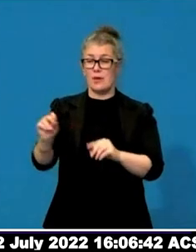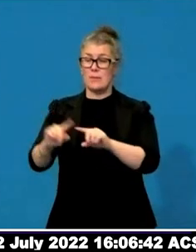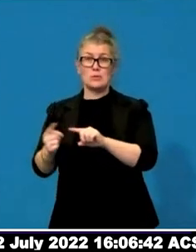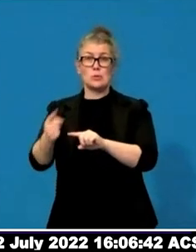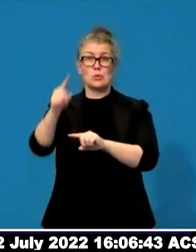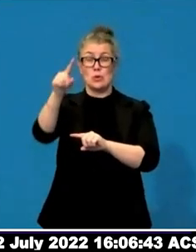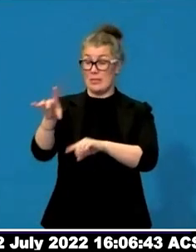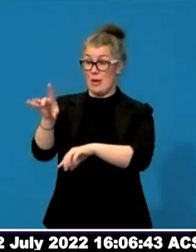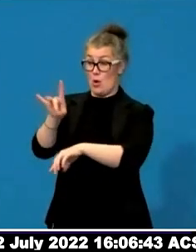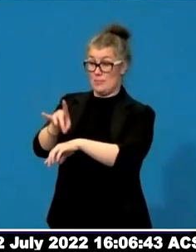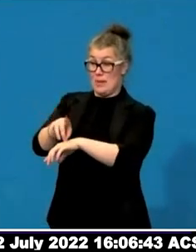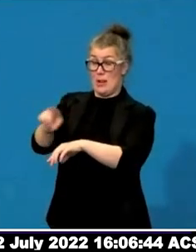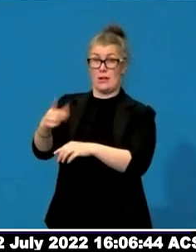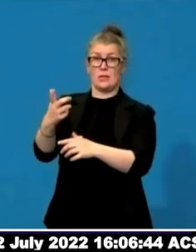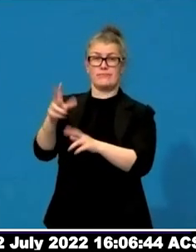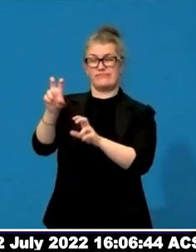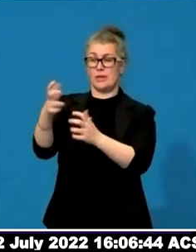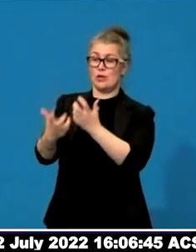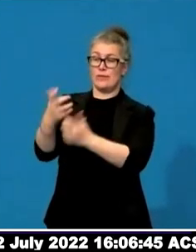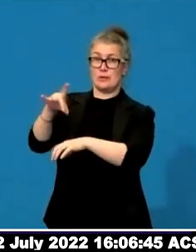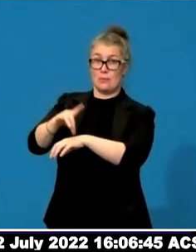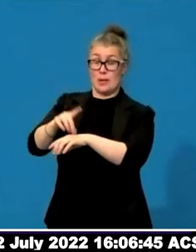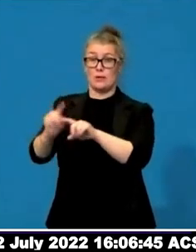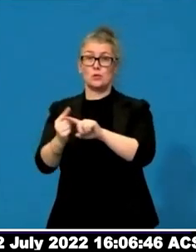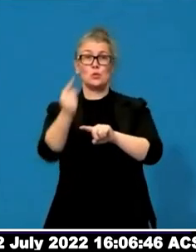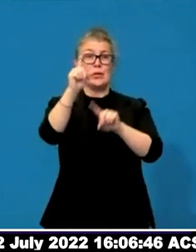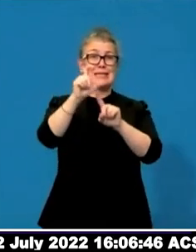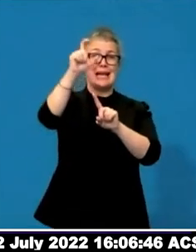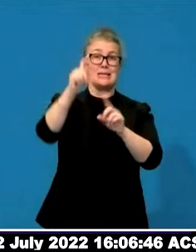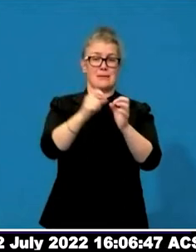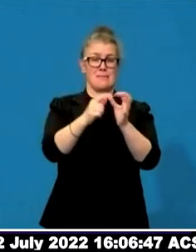to Cairns Base Hospital. 4 November.